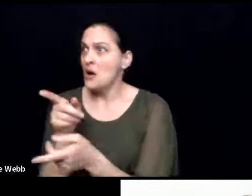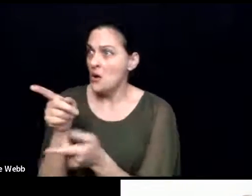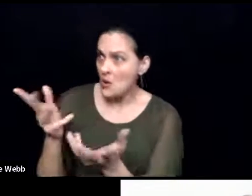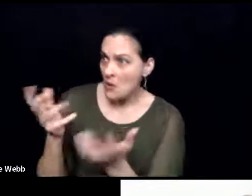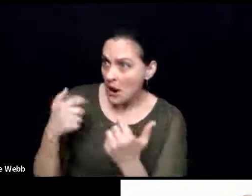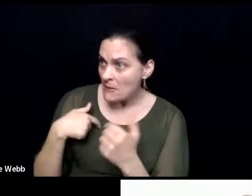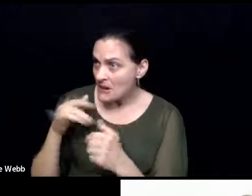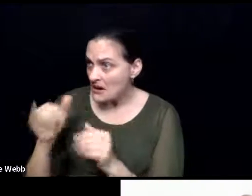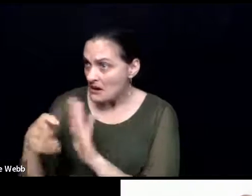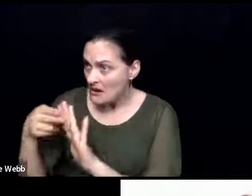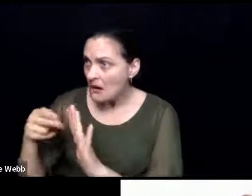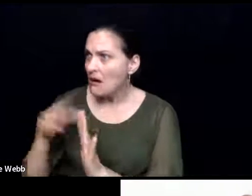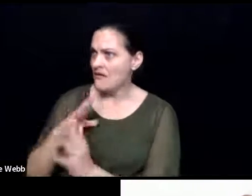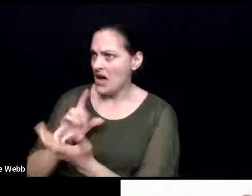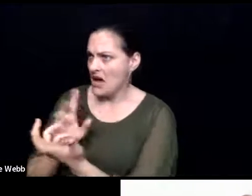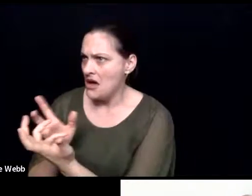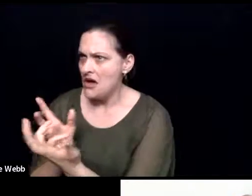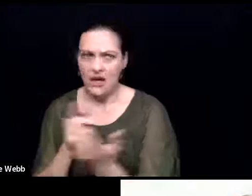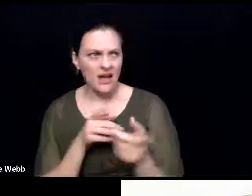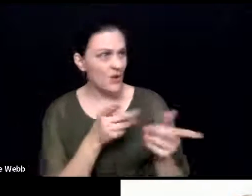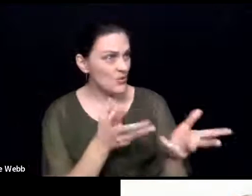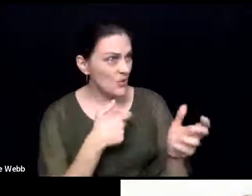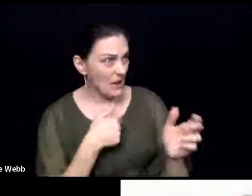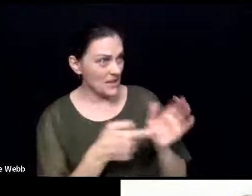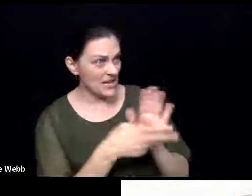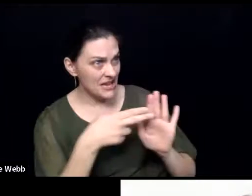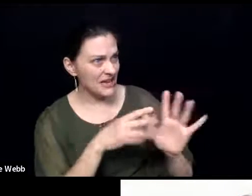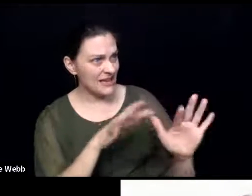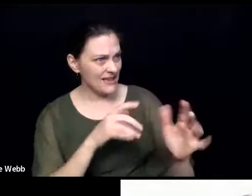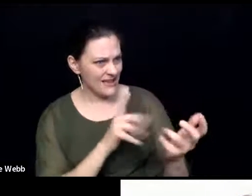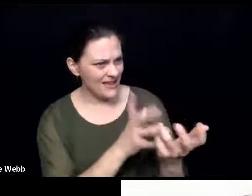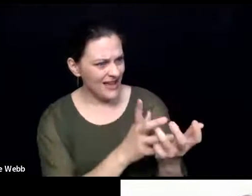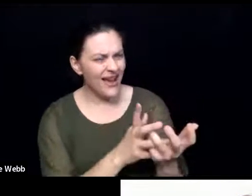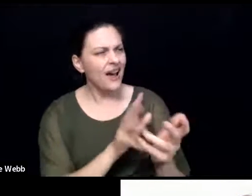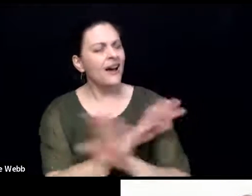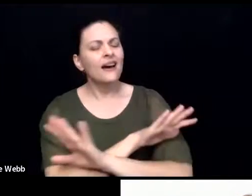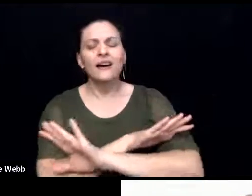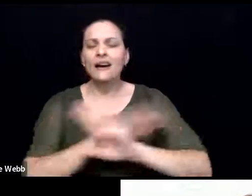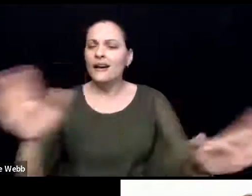over here act. I am just going to be myself. That gave me the confidence to move forward